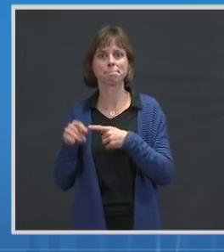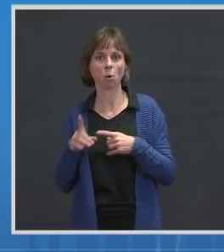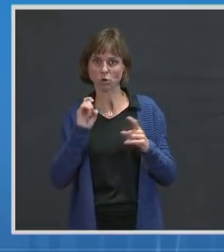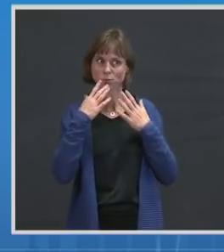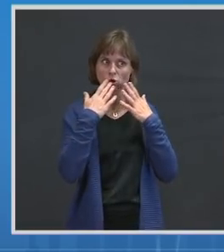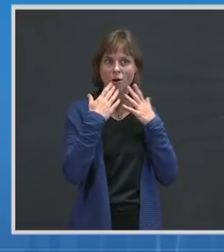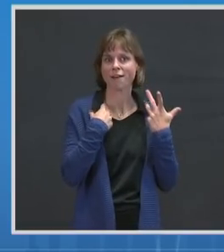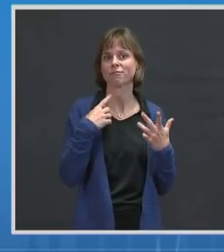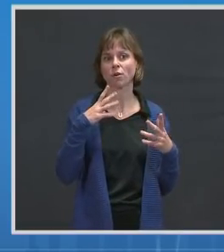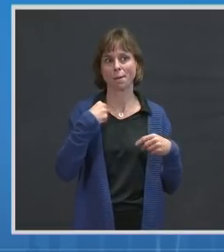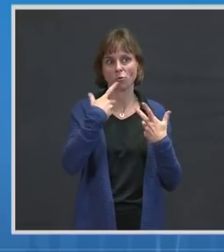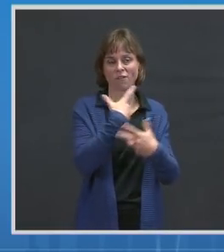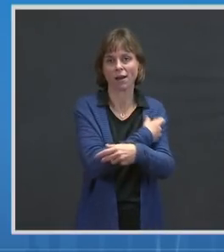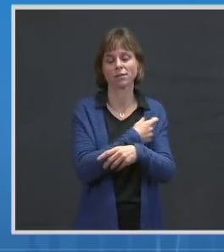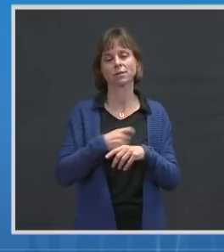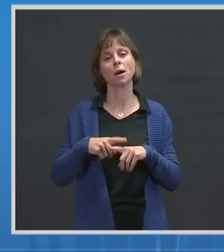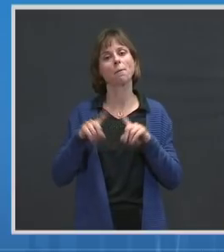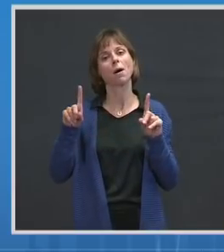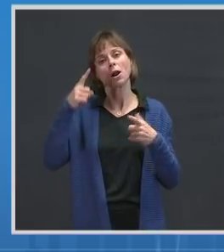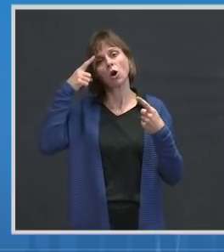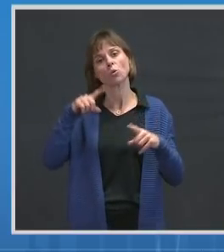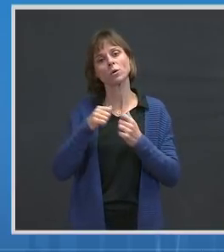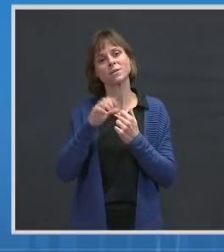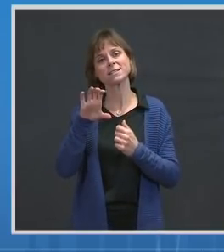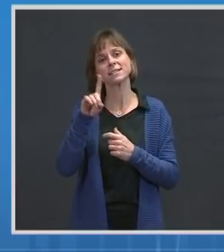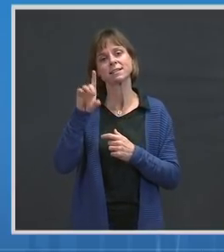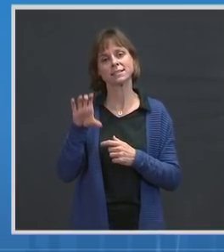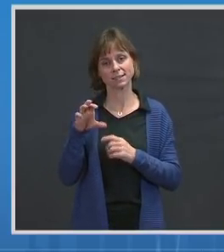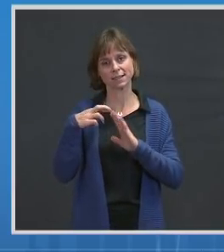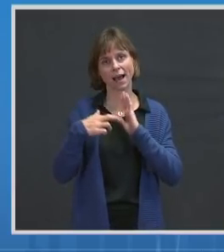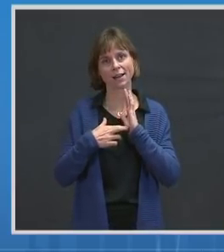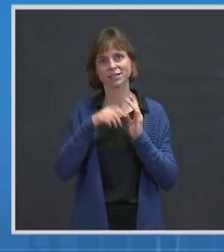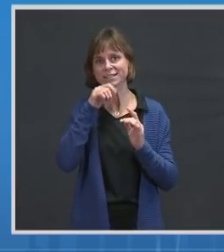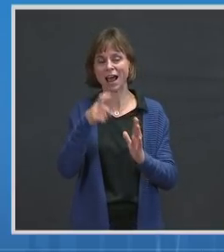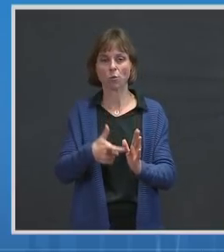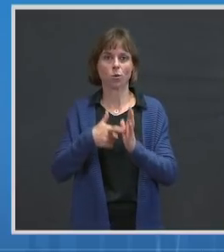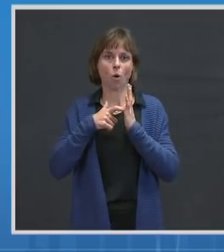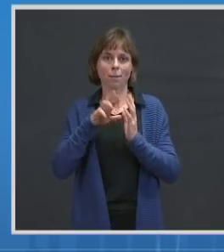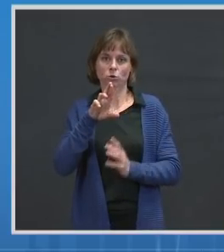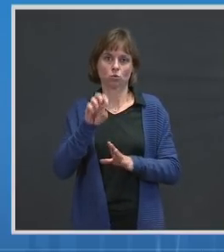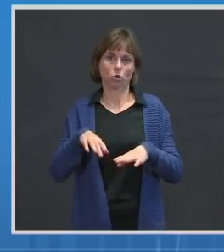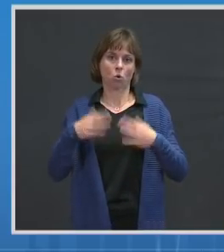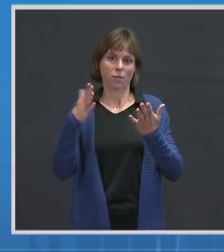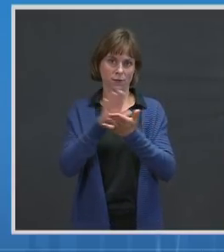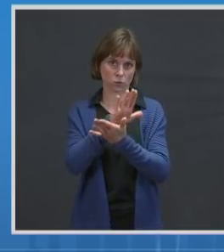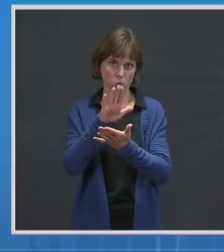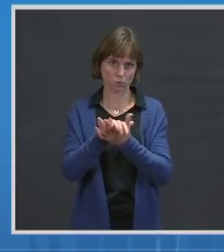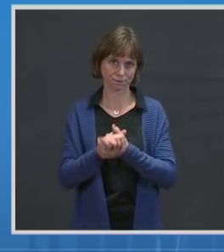that it's not a requirement to reopening schools. So with that, I want to thank everybody for joining today.